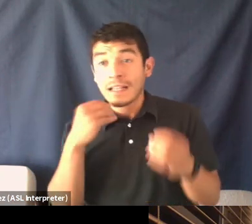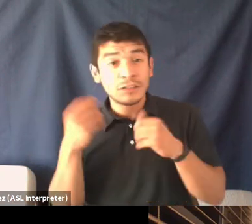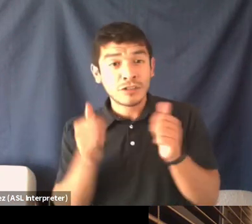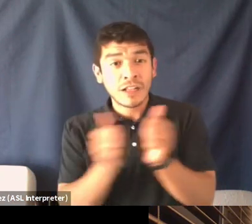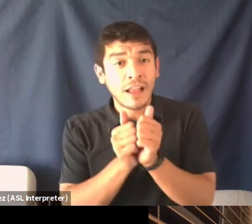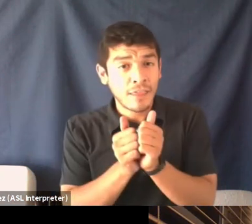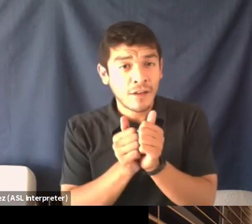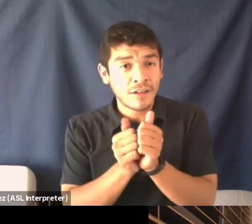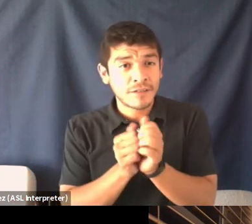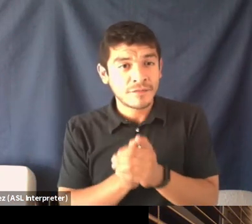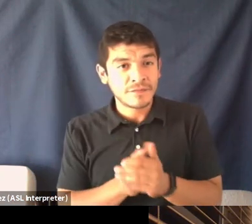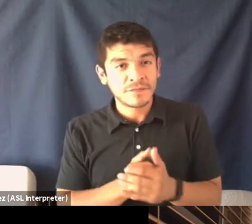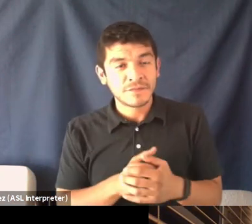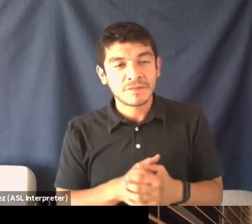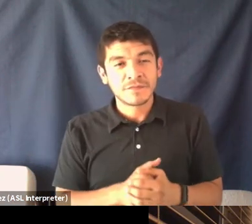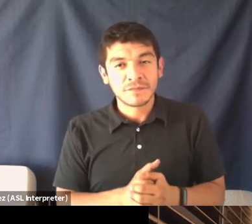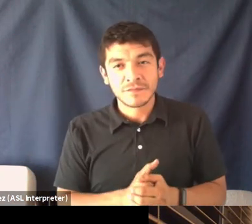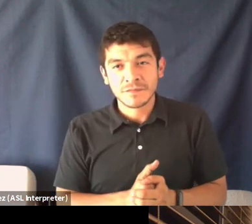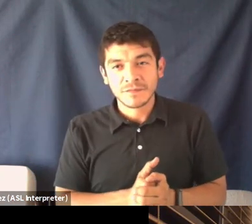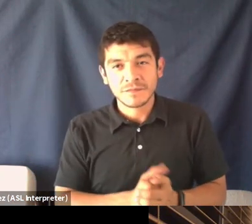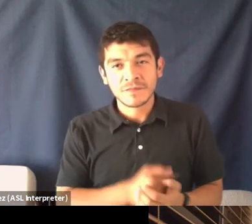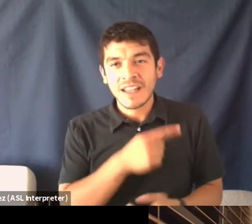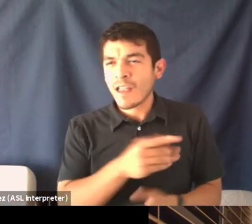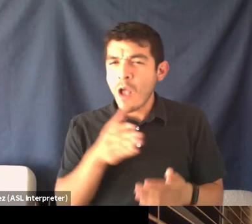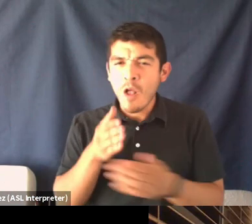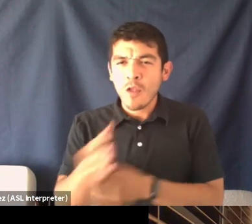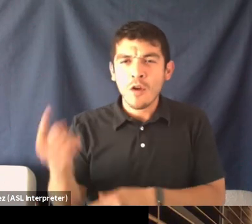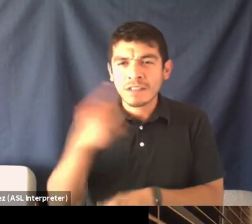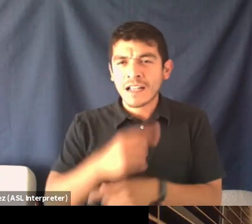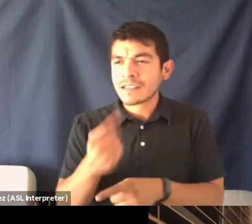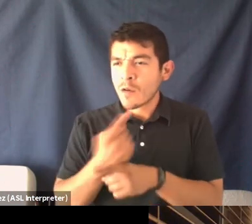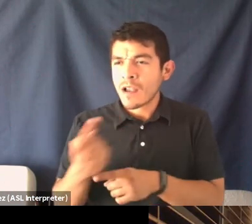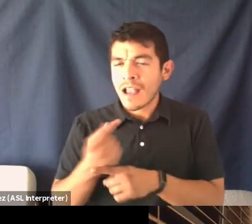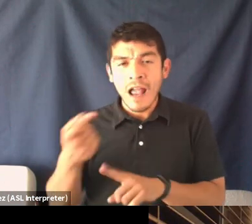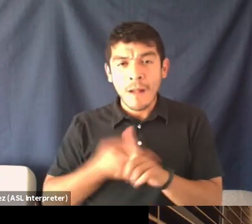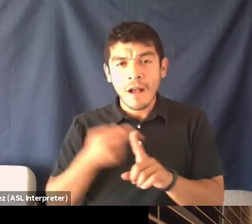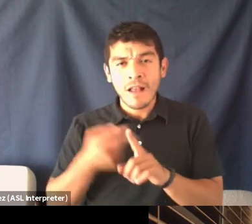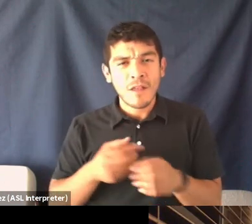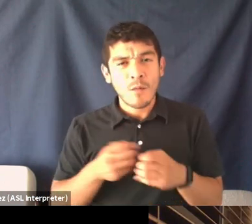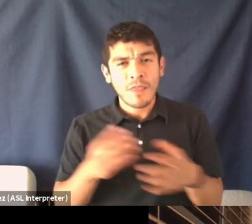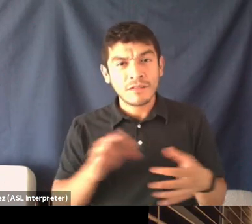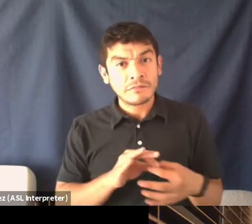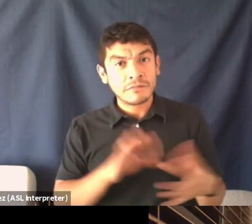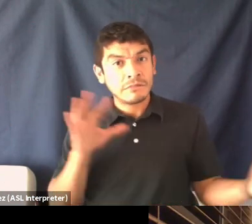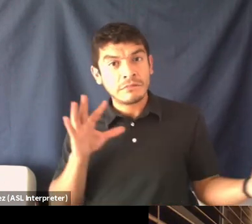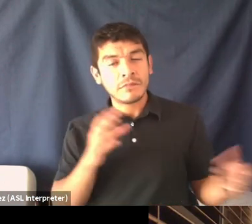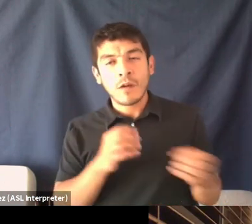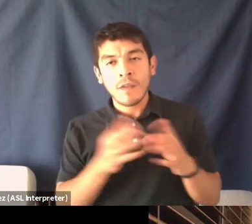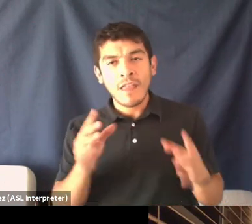He was the yogi. Yeah, they would go through days and weeks and months sometimes without really having a tried and true conversation.